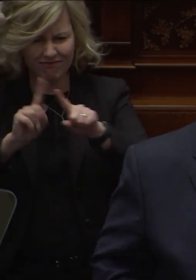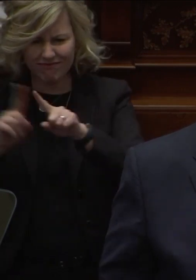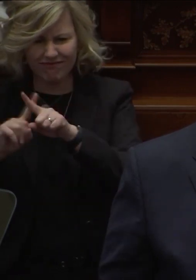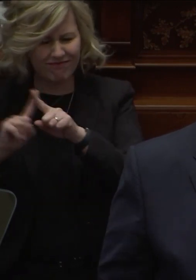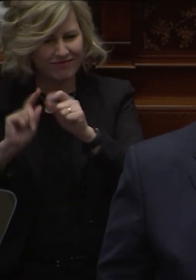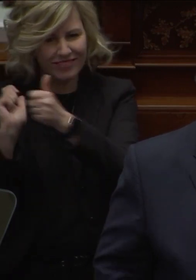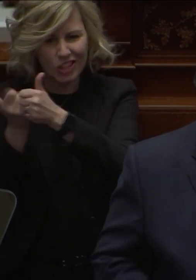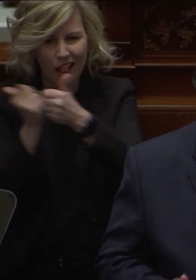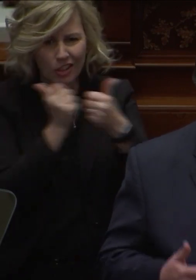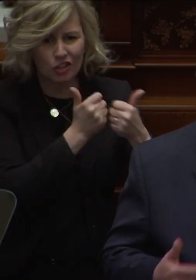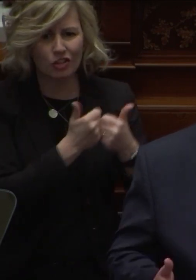THE FUTURE.